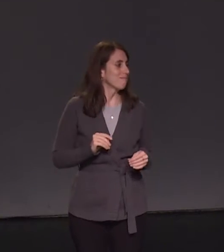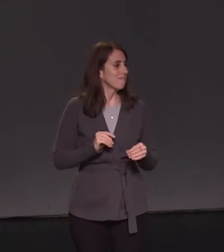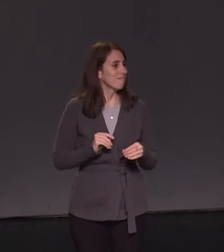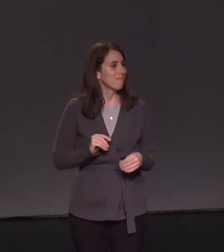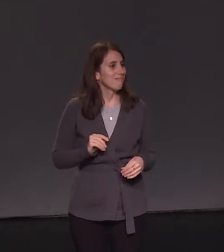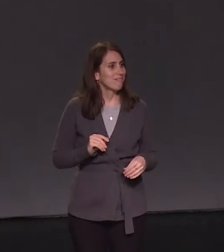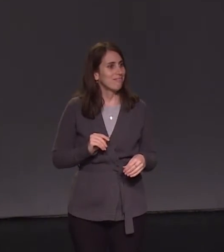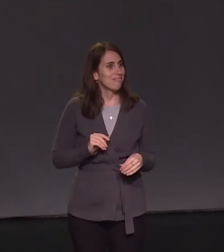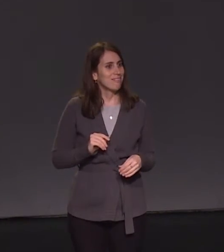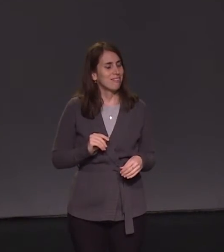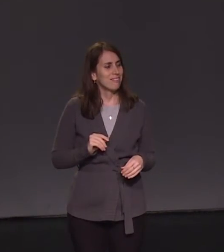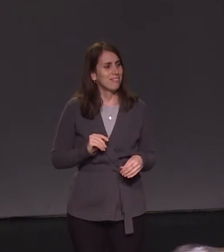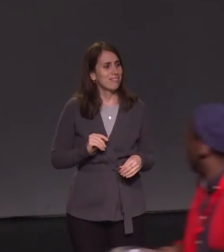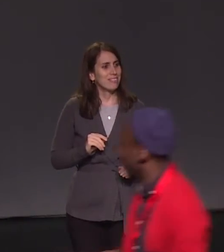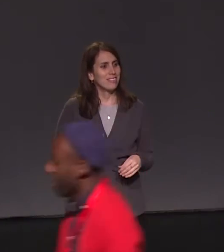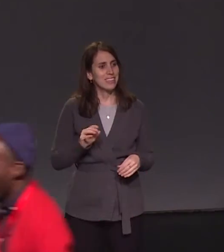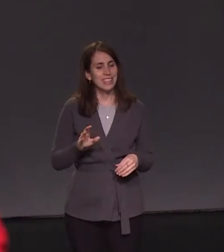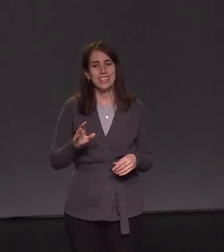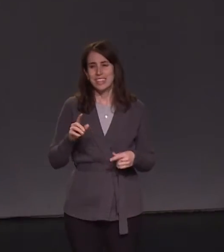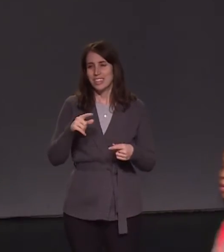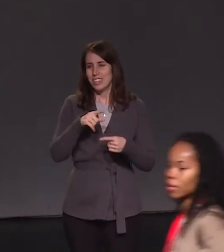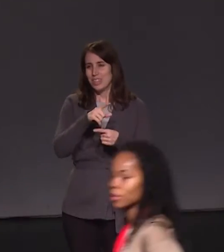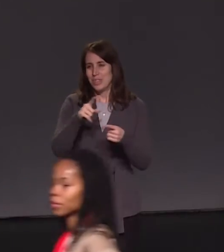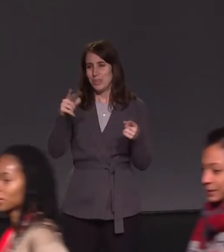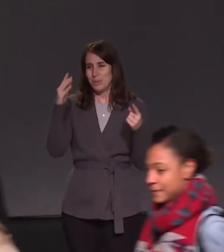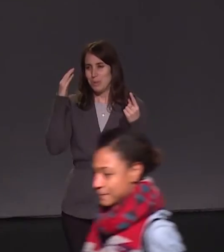As you can tell, the theatre is very full this morning.